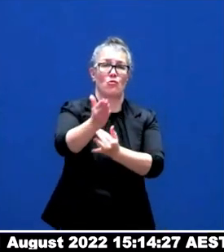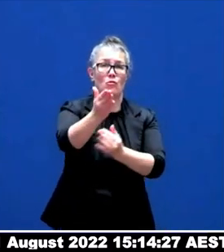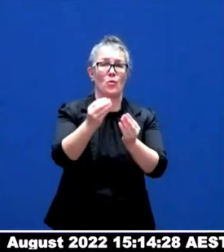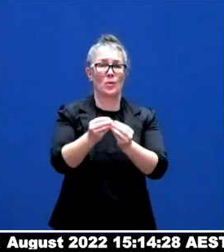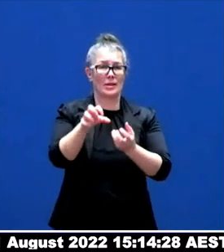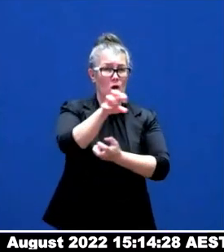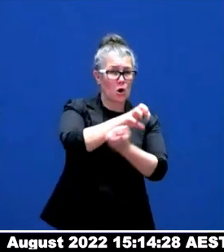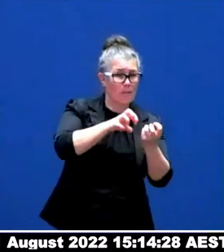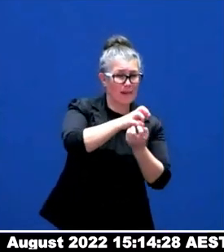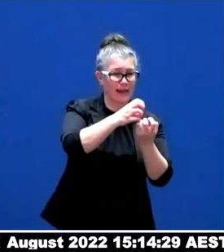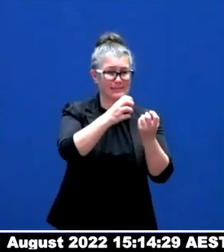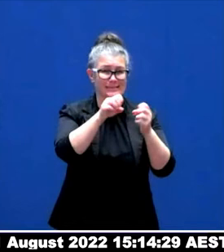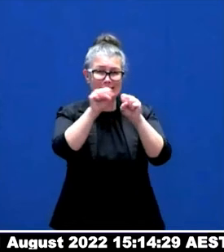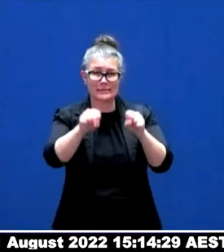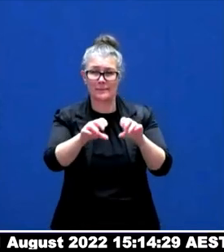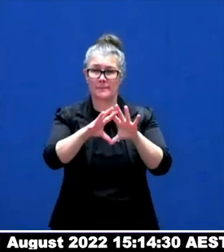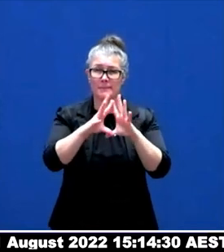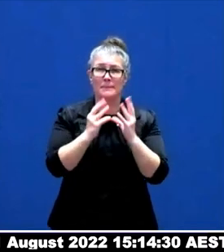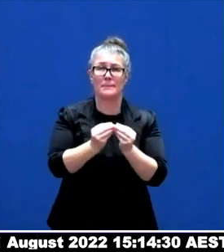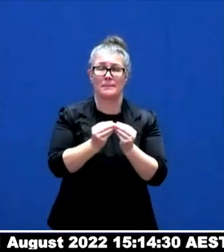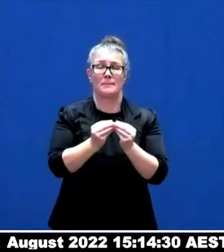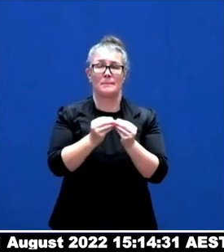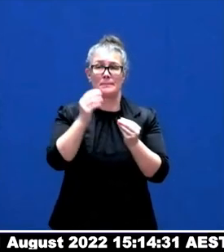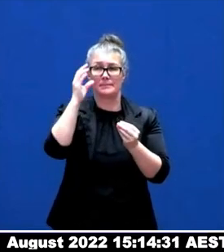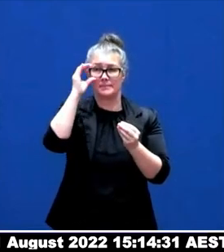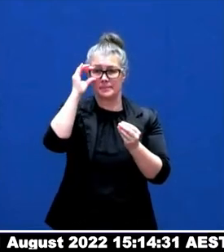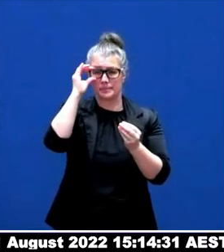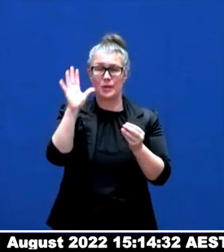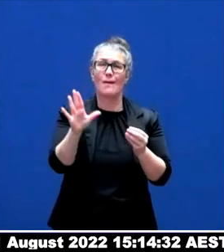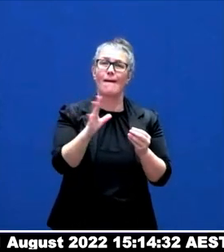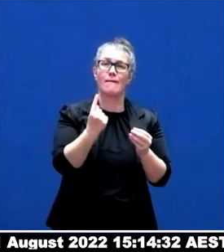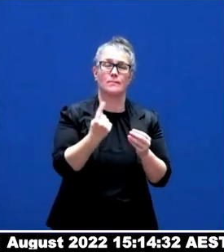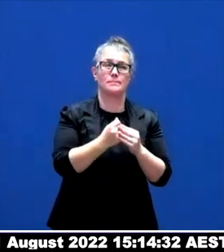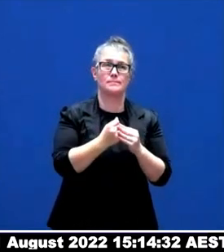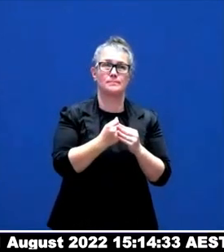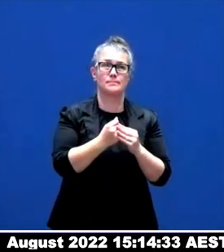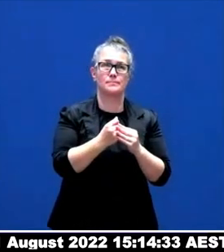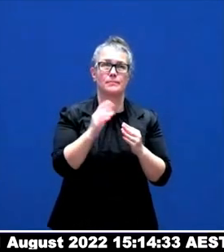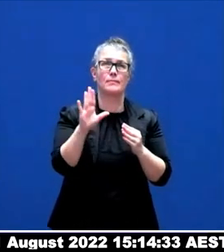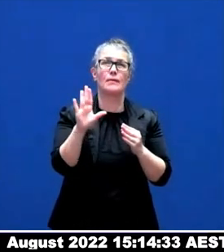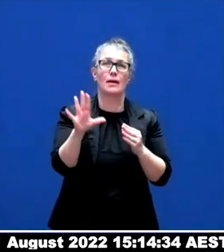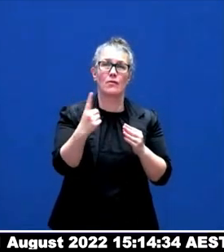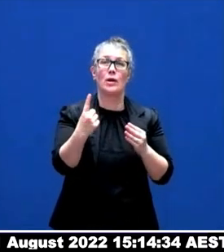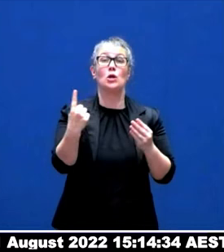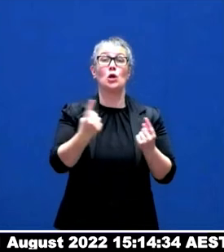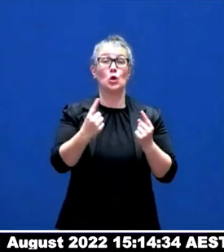systems. So, everyone who had - was - would be identified by the agency of at risk of